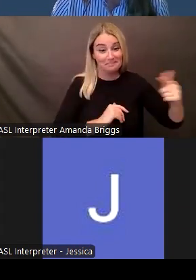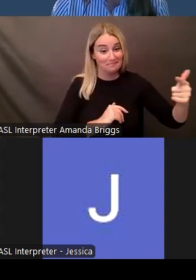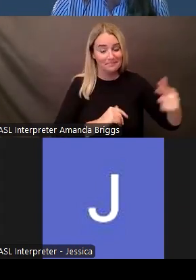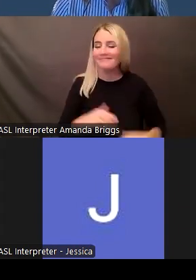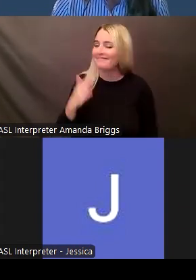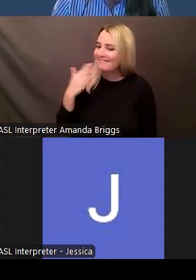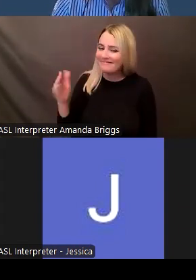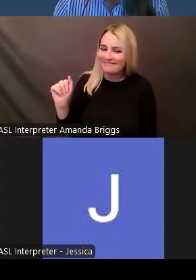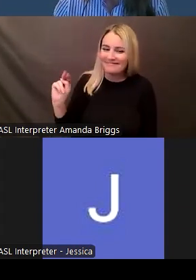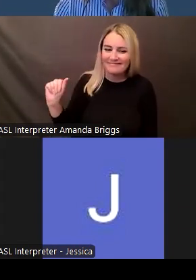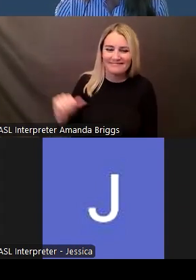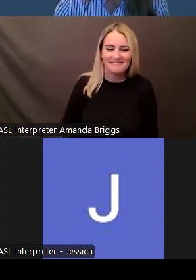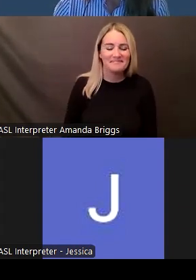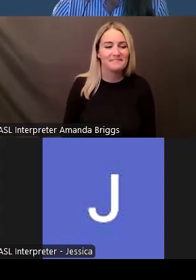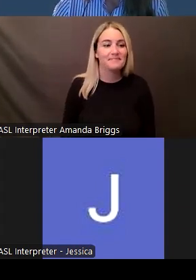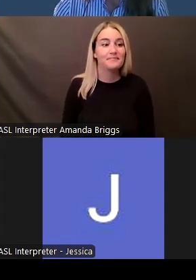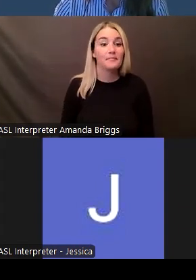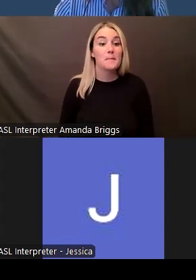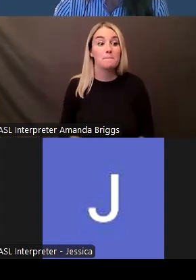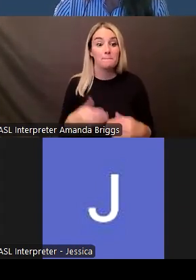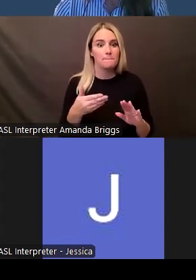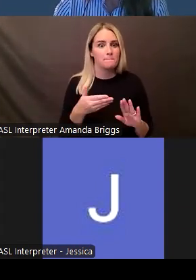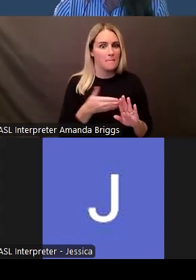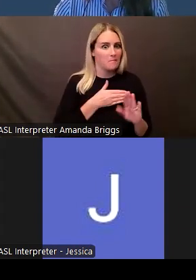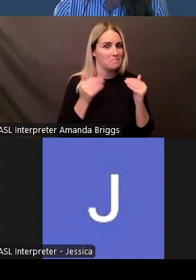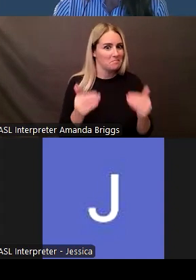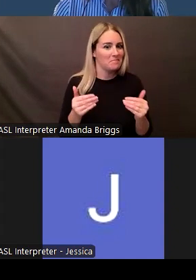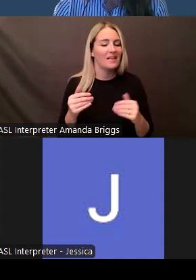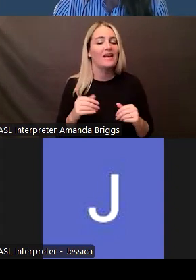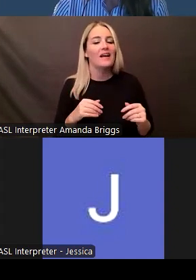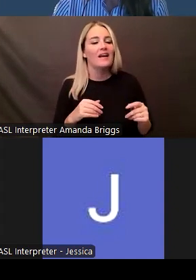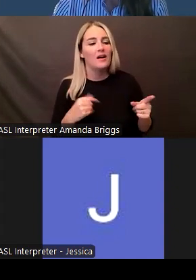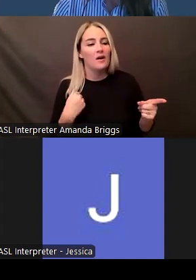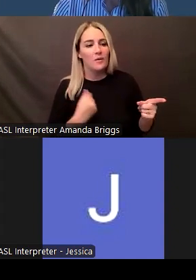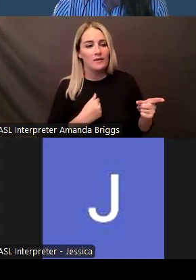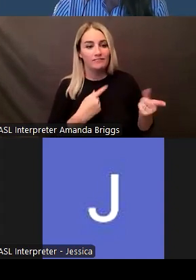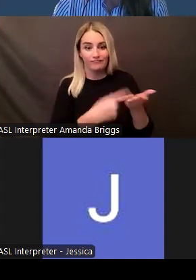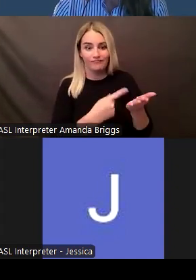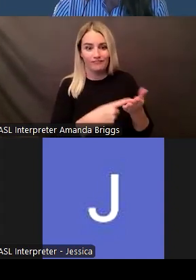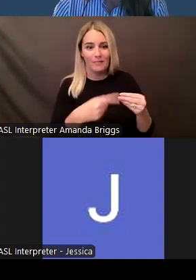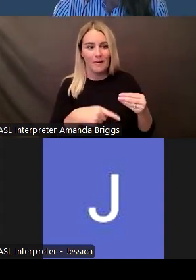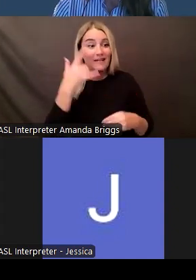[Sabrina Epstein] Thanks, Anna. So, before we move into questions, we're going to talk about the California state budget.